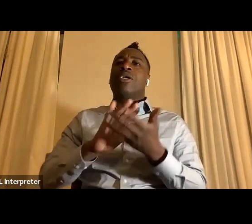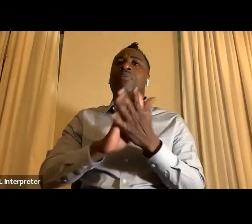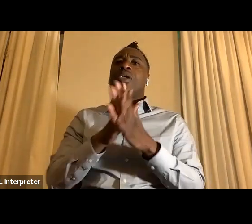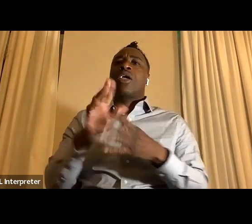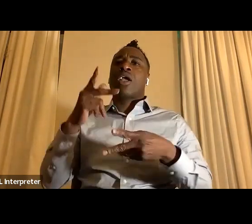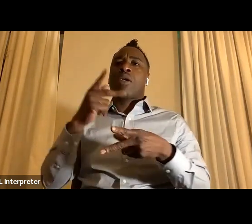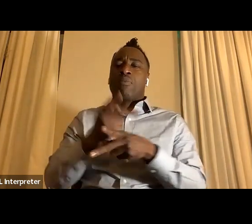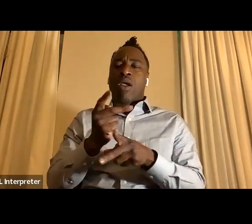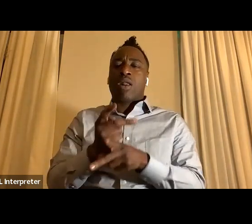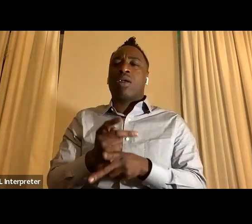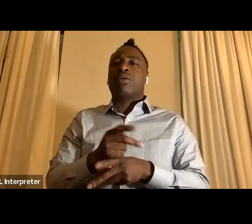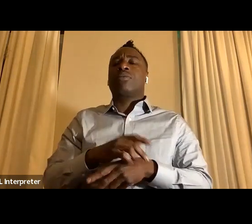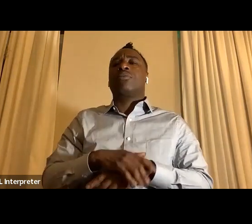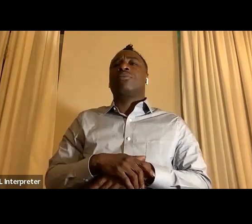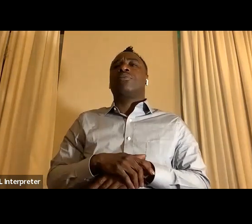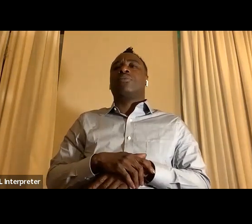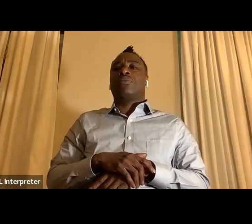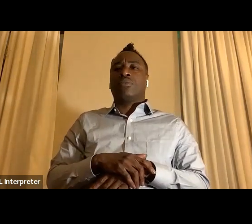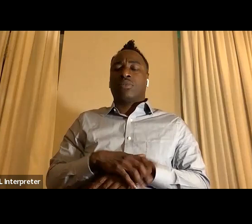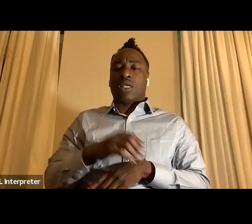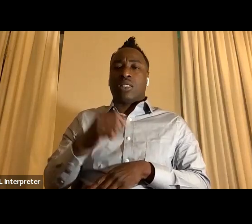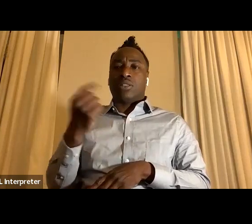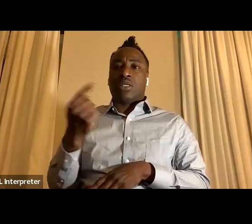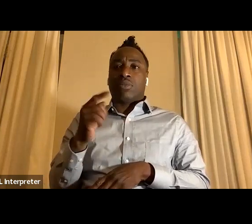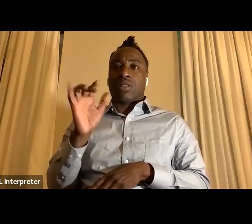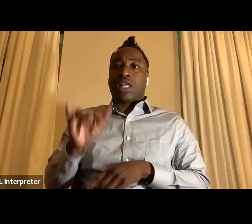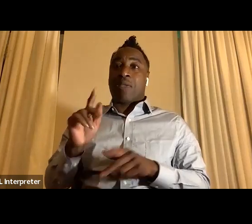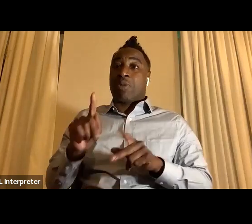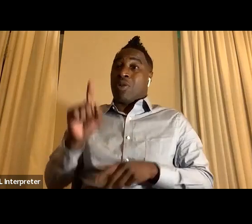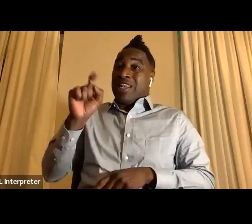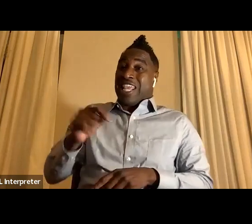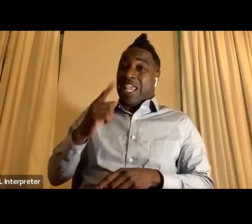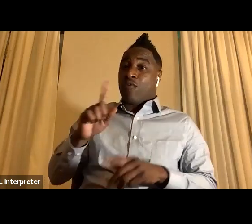and something that is used for survival and not for the wellness